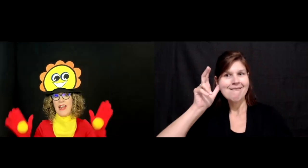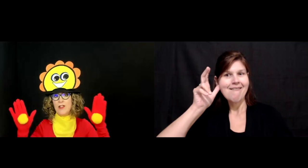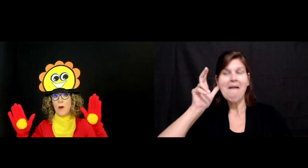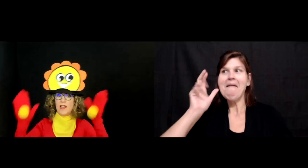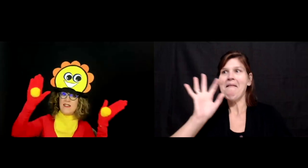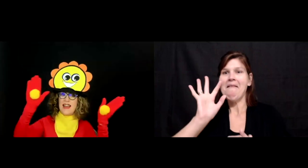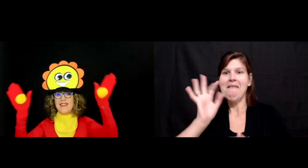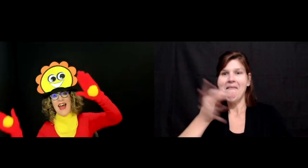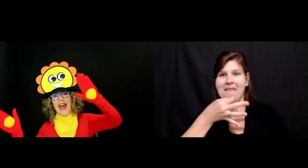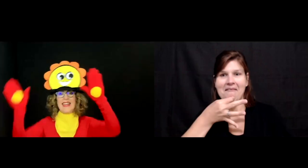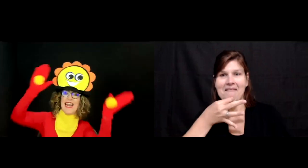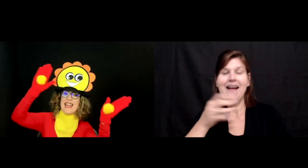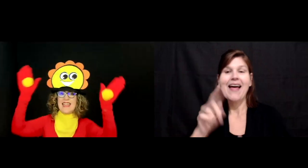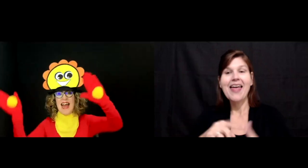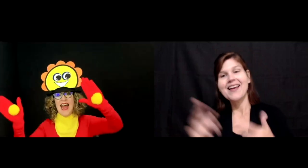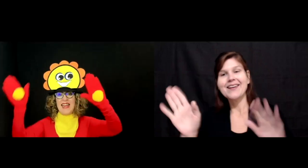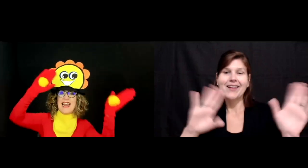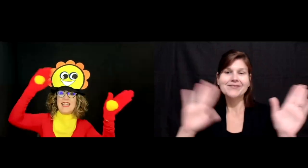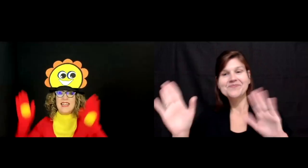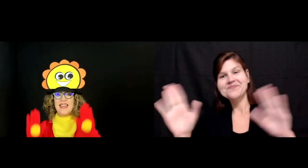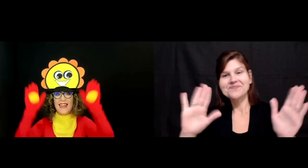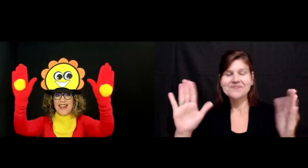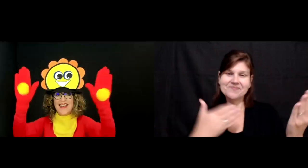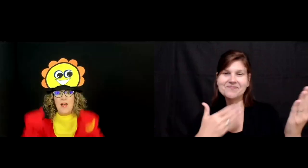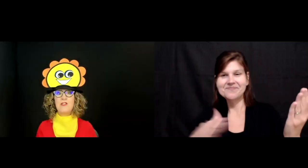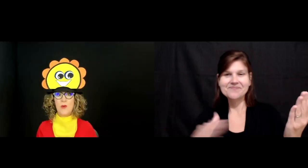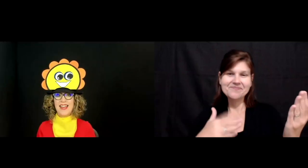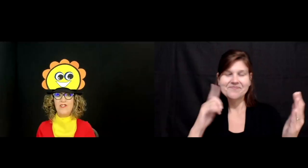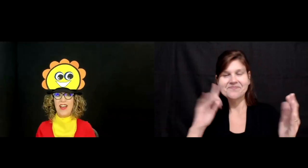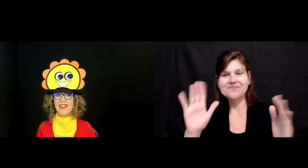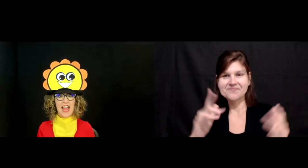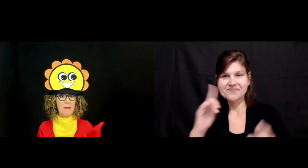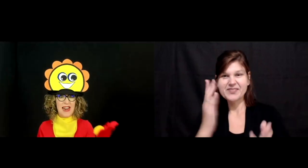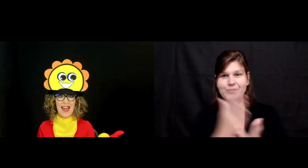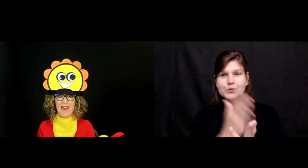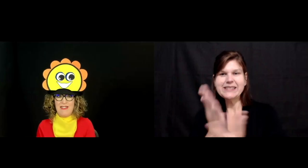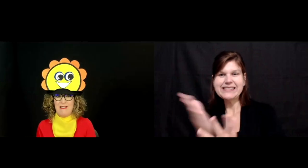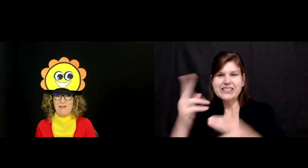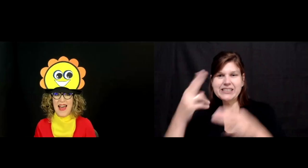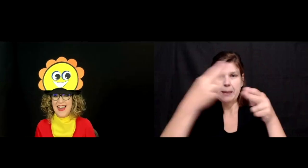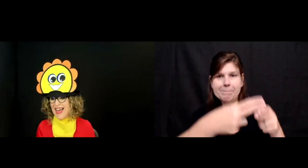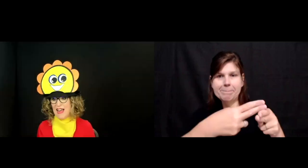And then I'll do a "Dun-dun-dun, da-dun-dun-dun, da-dun-dun-dun-dun-dun" in between each child's name. And they like that as well.